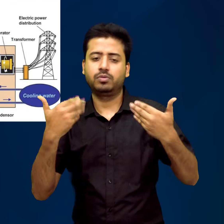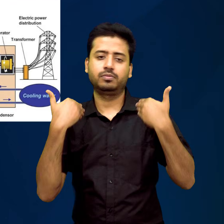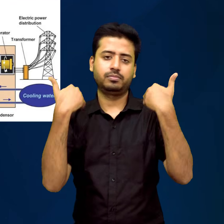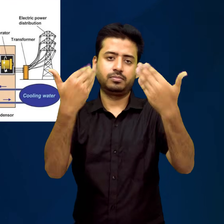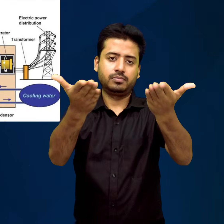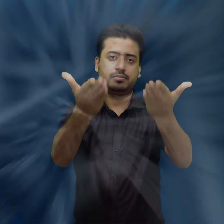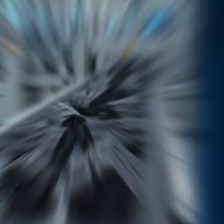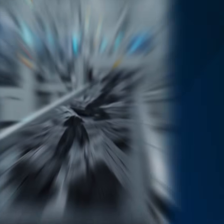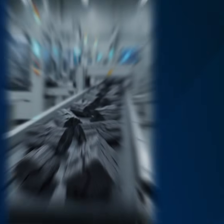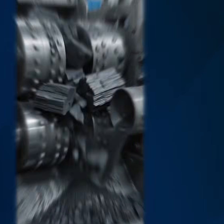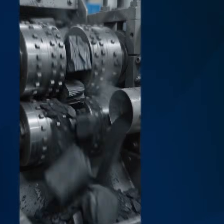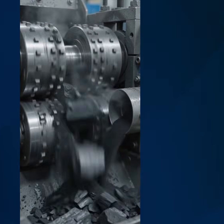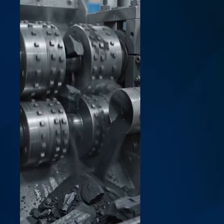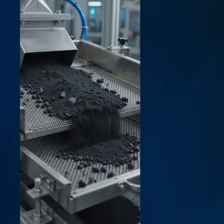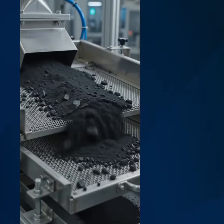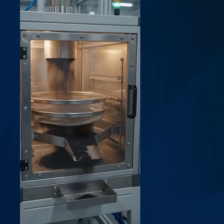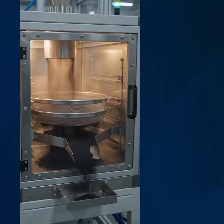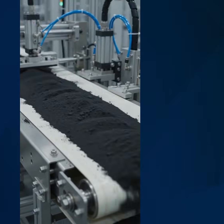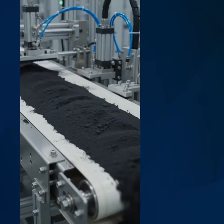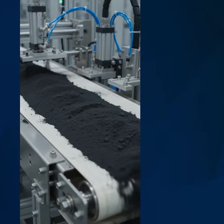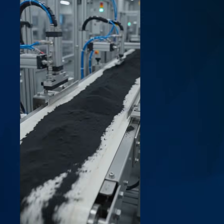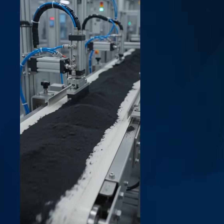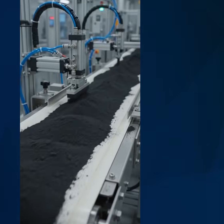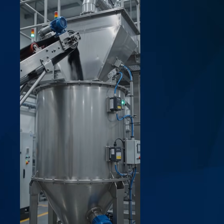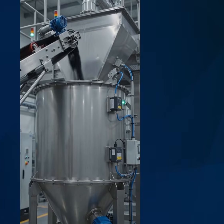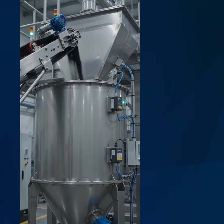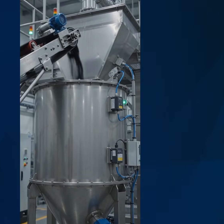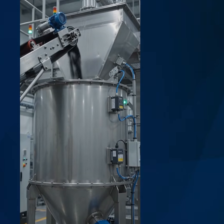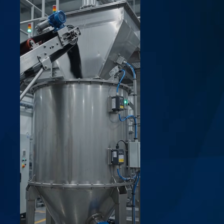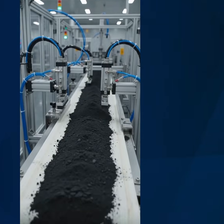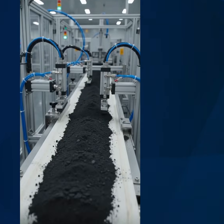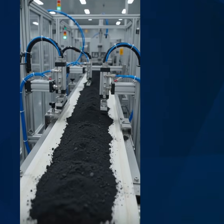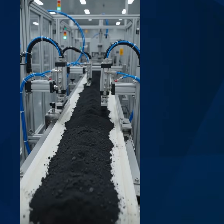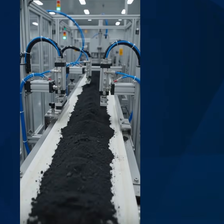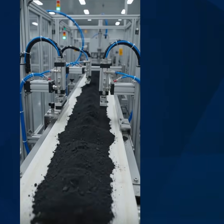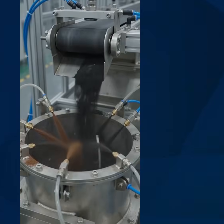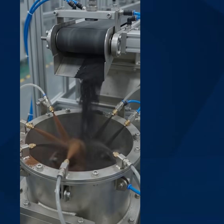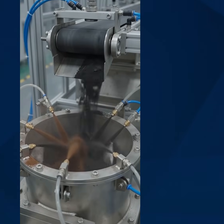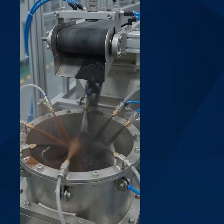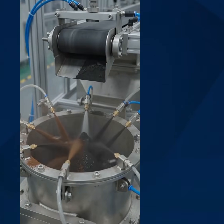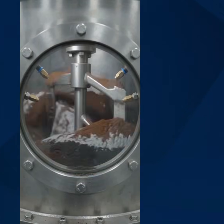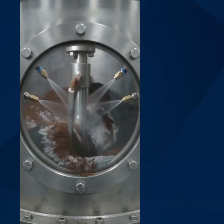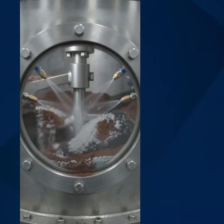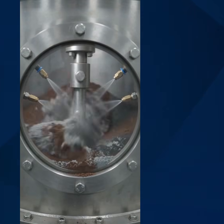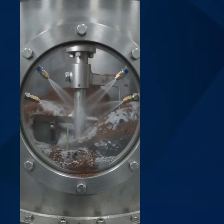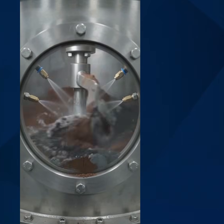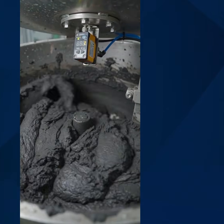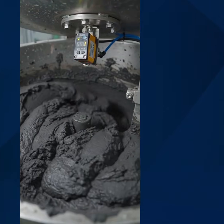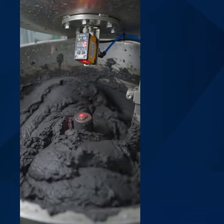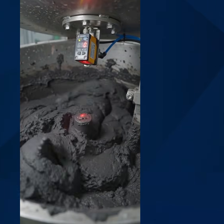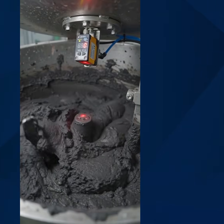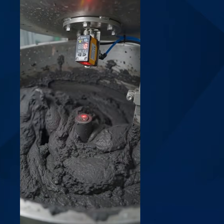over the top facility is crushed into ultra fine cover. After seating dry, the pure card is stored